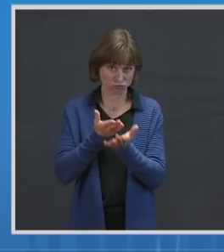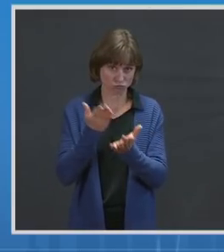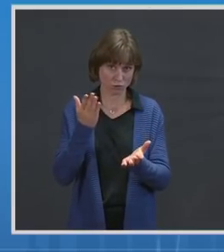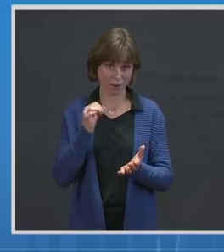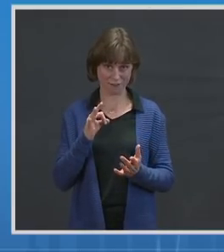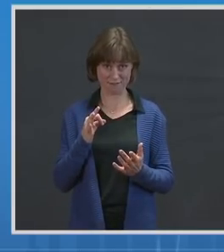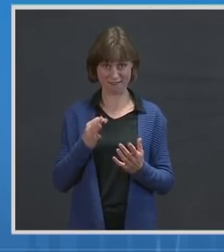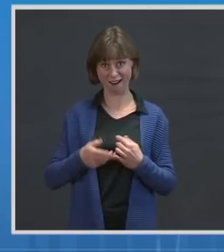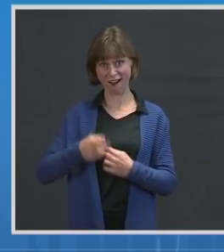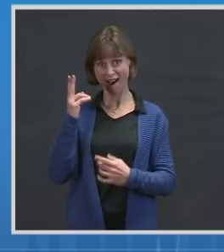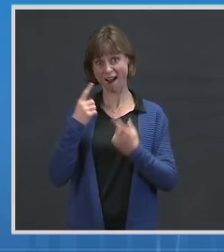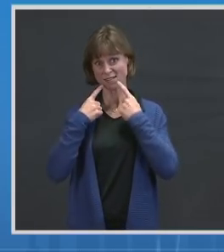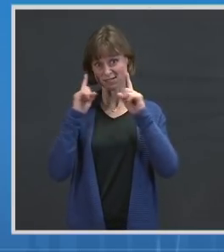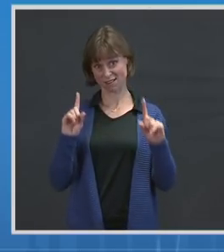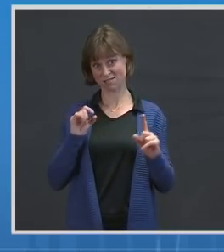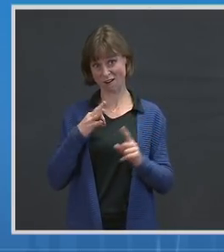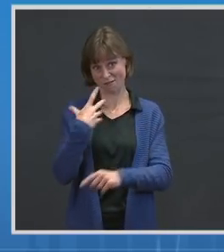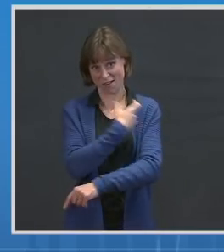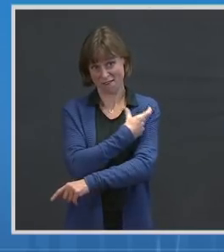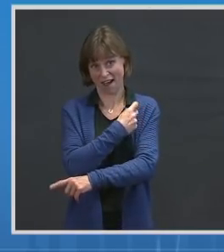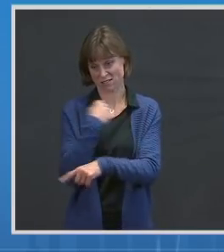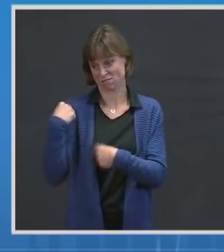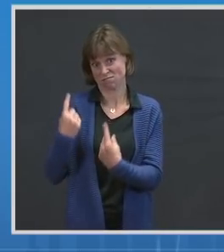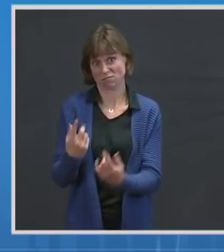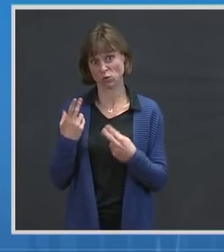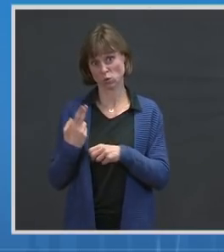that are currently being implemented right now in our country: